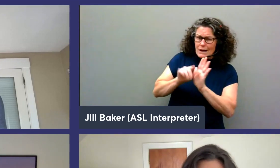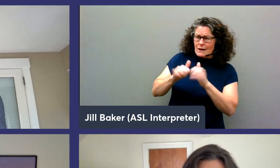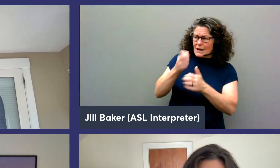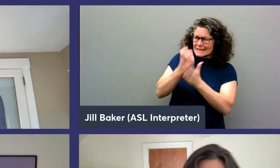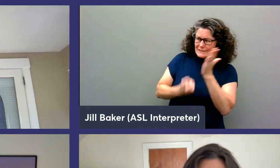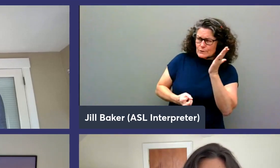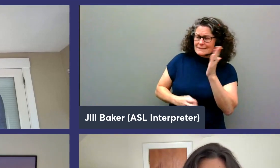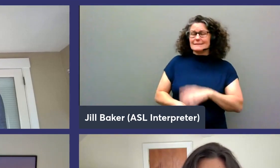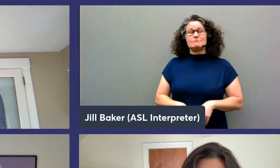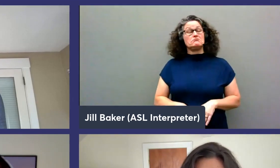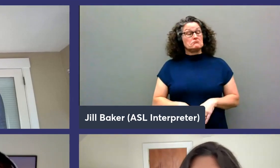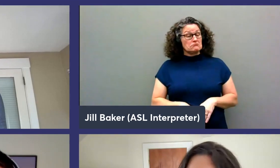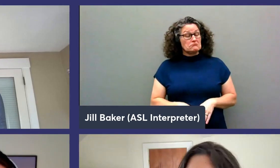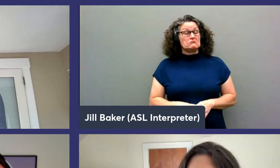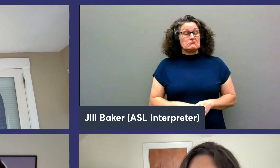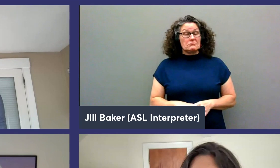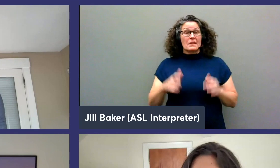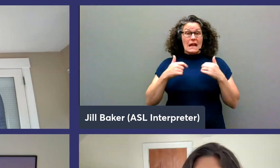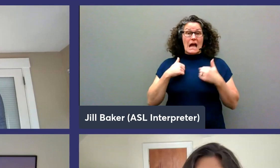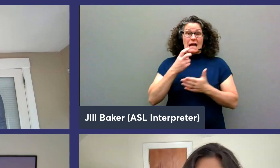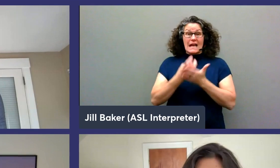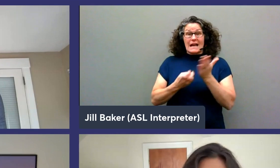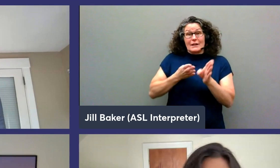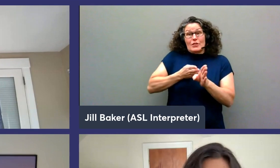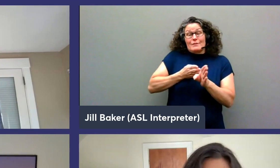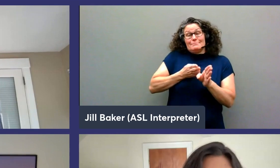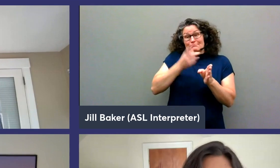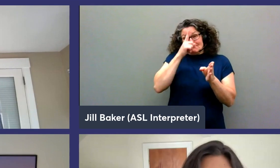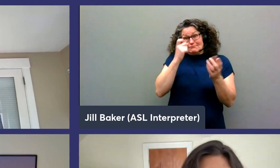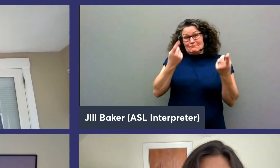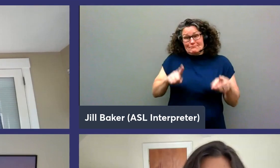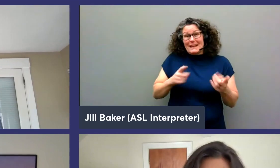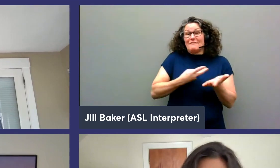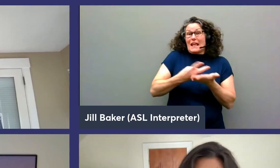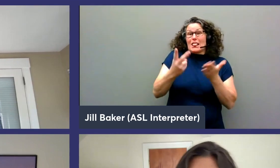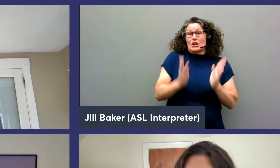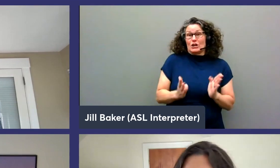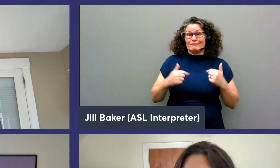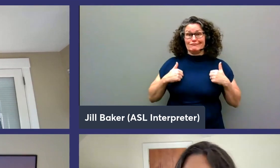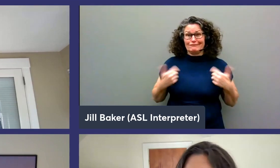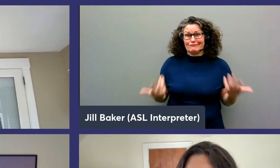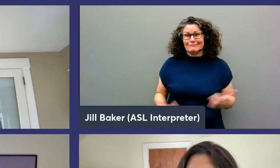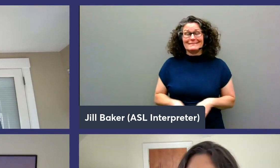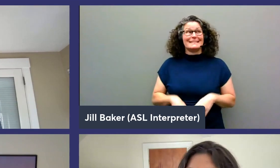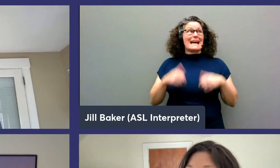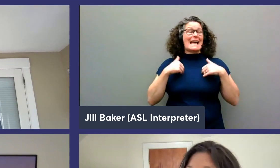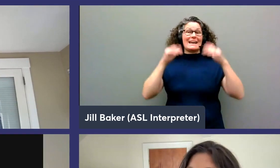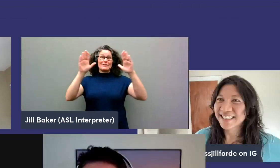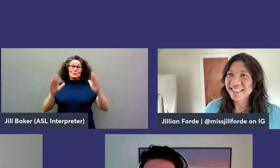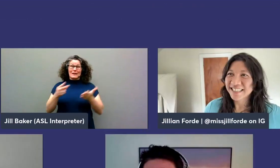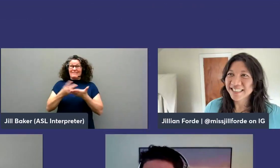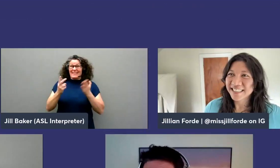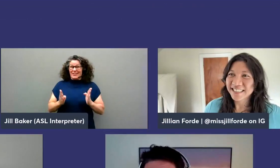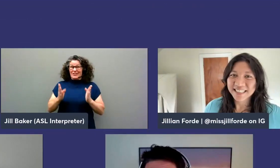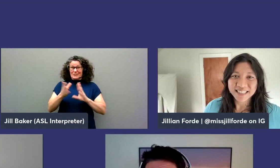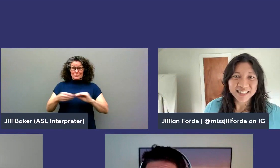Yeah, well, I got in through failure. (chuckle) So I have a great failure story to tell you. But it was exciting.